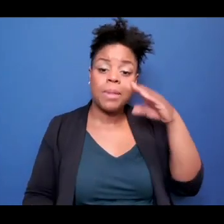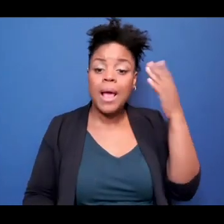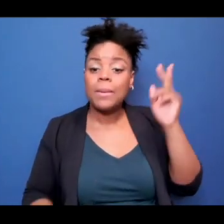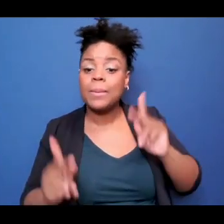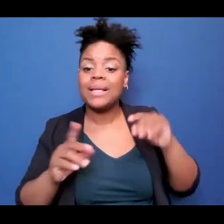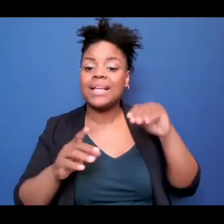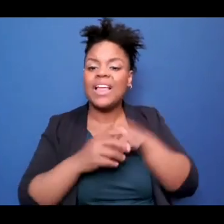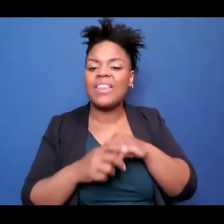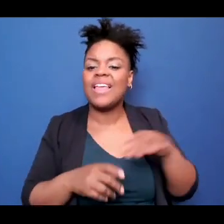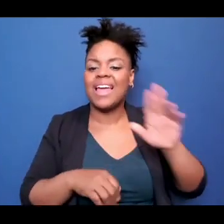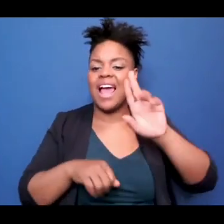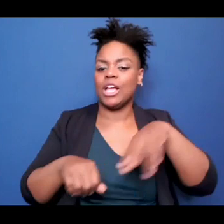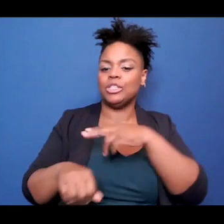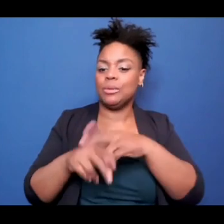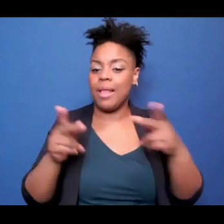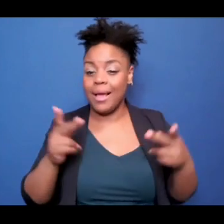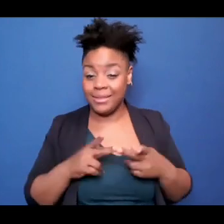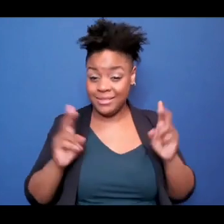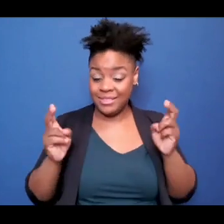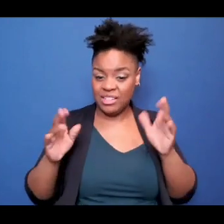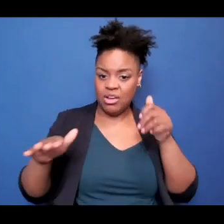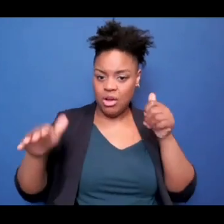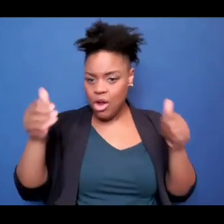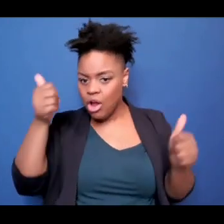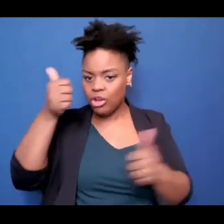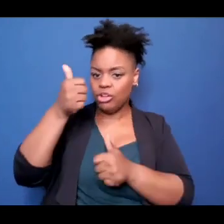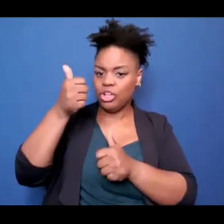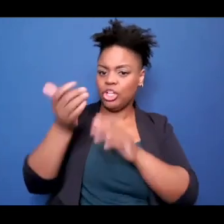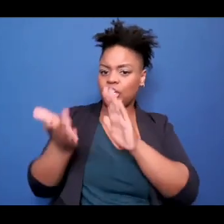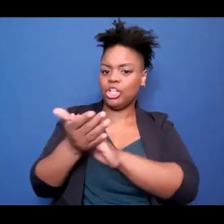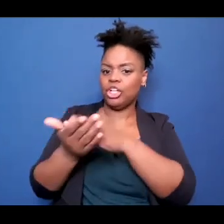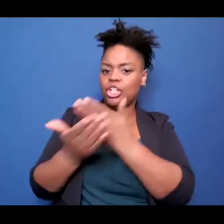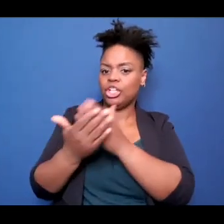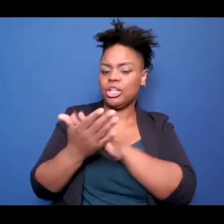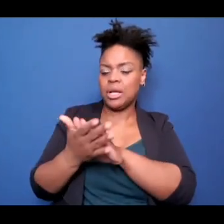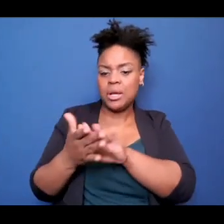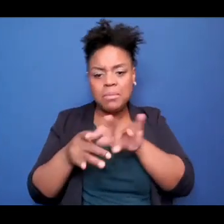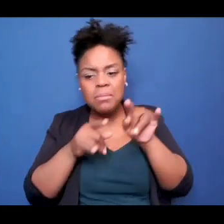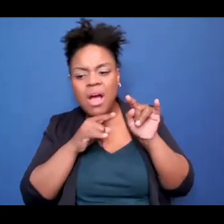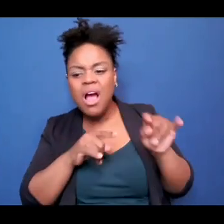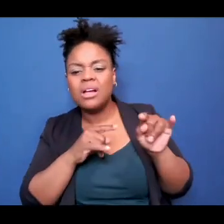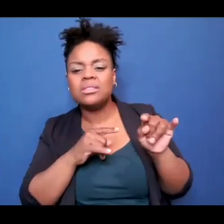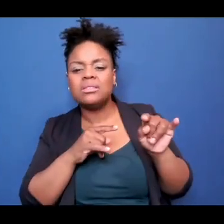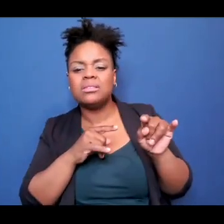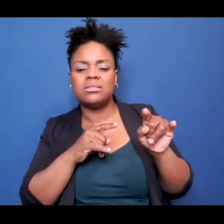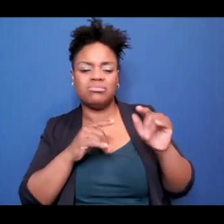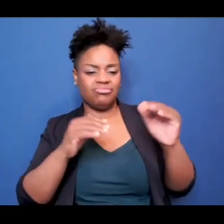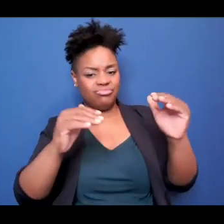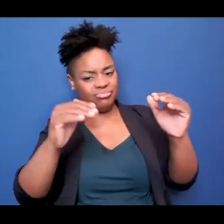SHORTHAND FOR THE IDEA OF BLACK PEOPLE IN THEIR NATURAL PLACE AS SERVANTS AND COOKS AND THE RACIAL CHARACTER MOCKS ASK DE